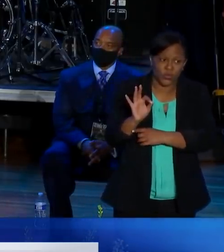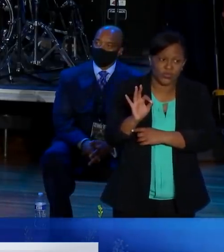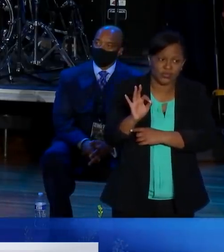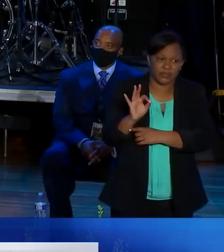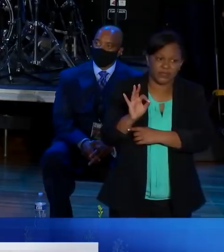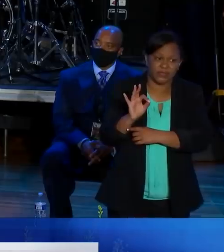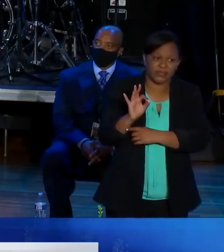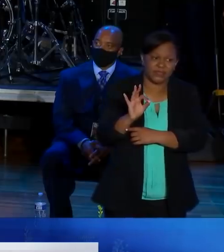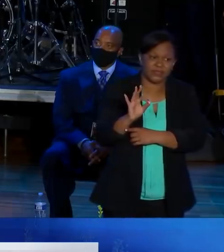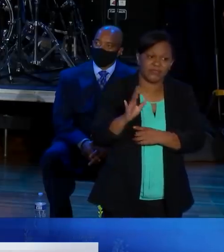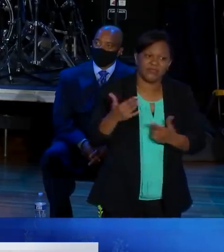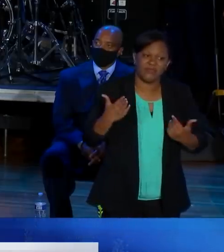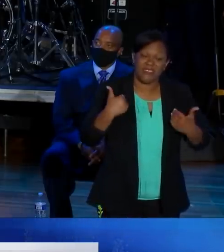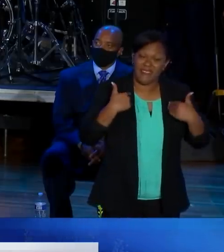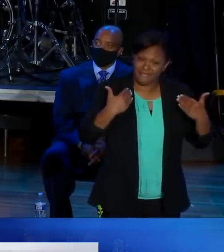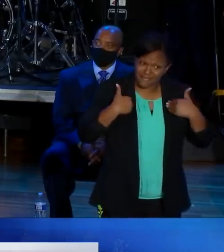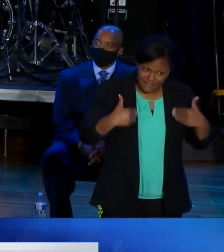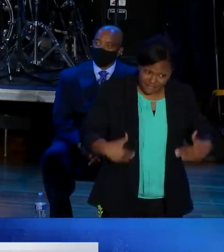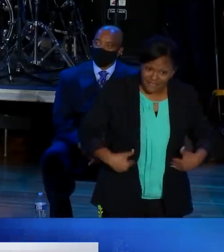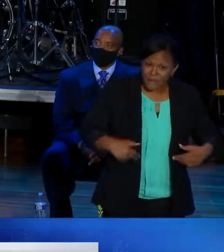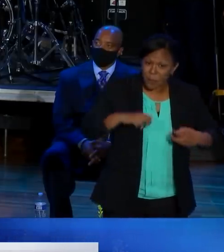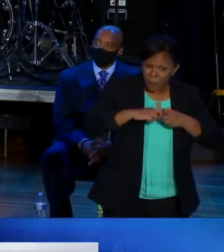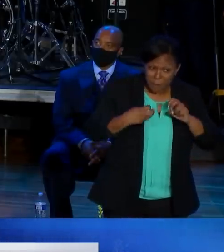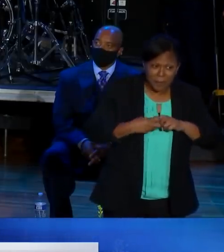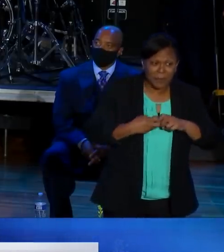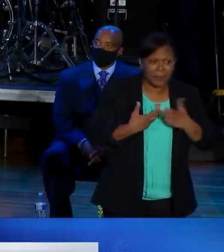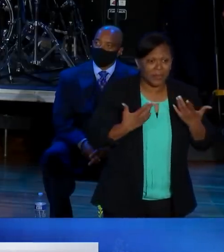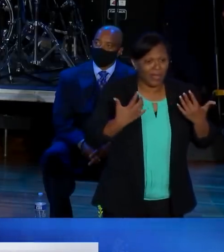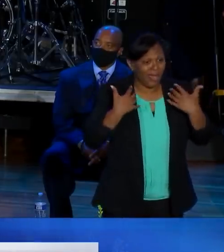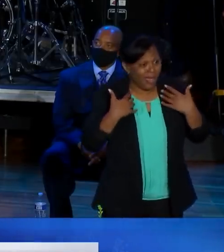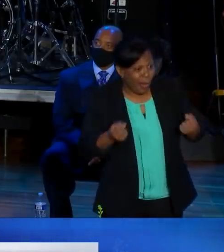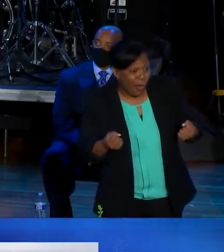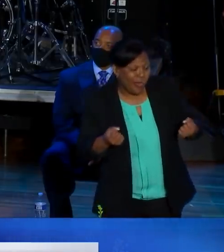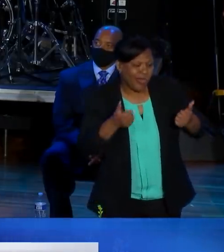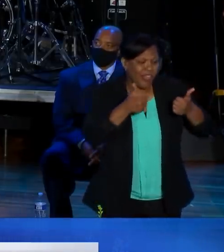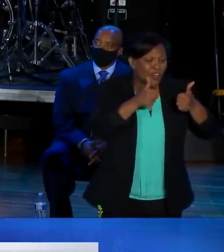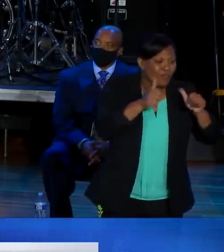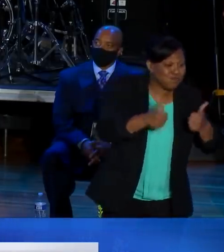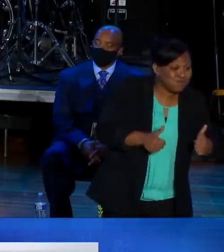GEORGE FLOYD SHOULD NOT BE AMONG THE DECEASED.